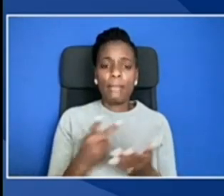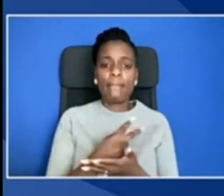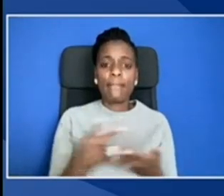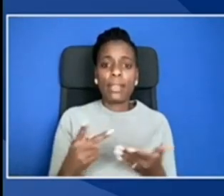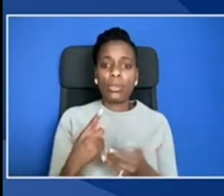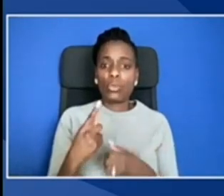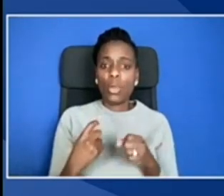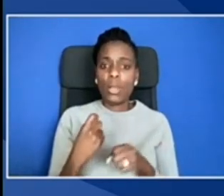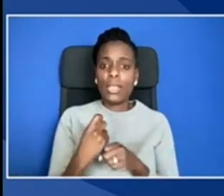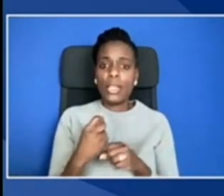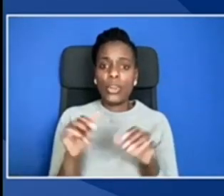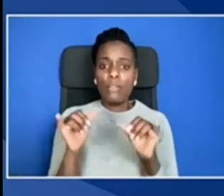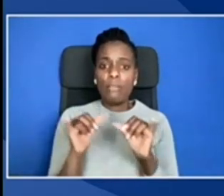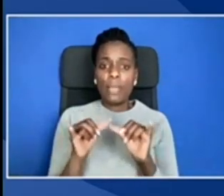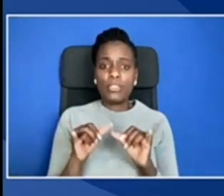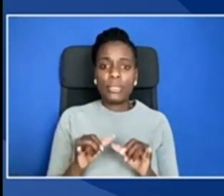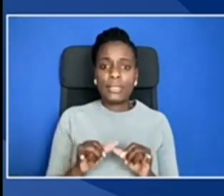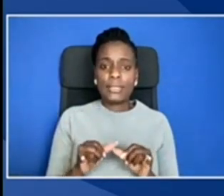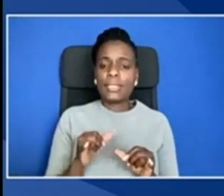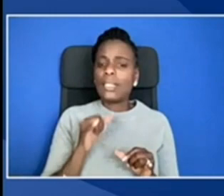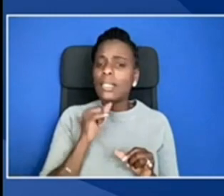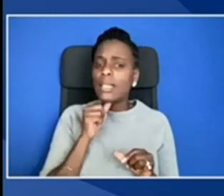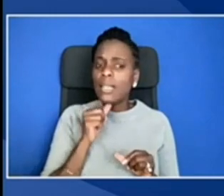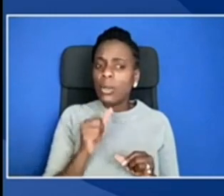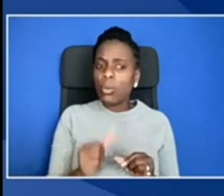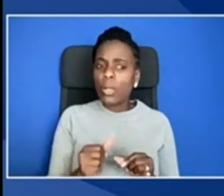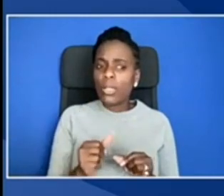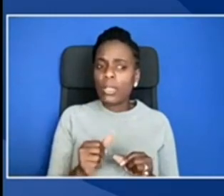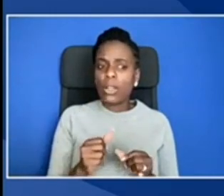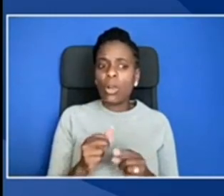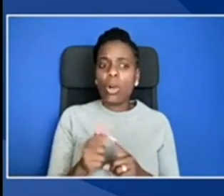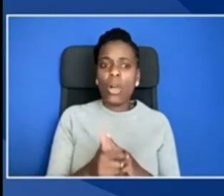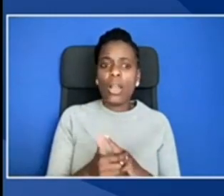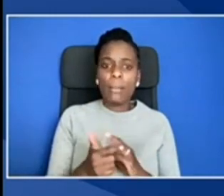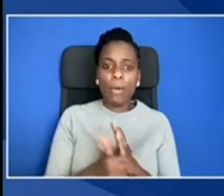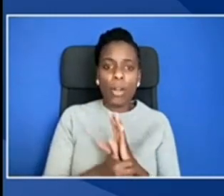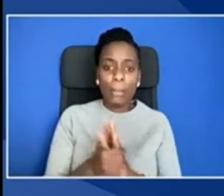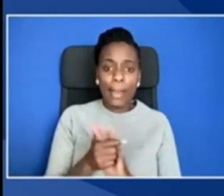that would not automatically lead to a loss of Title IV eligibility. It would basically say, basically, you're